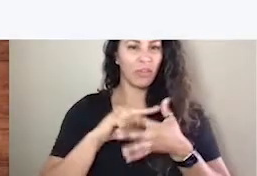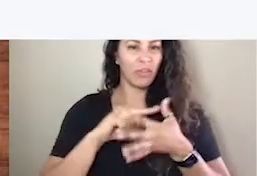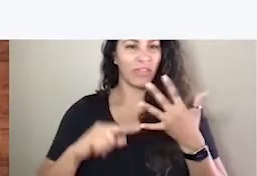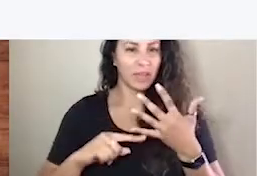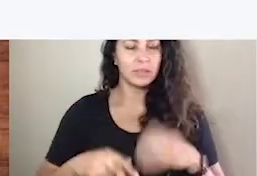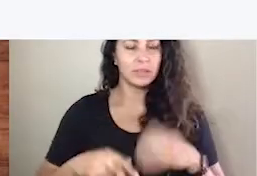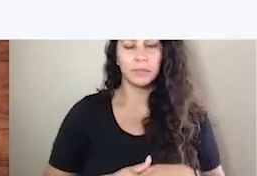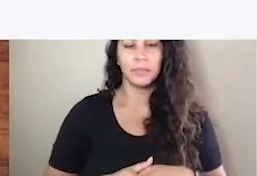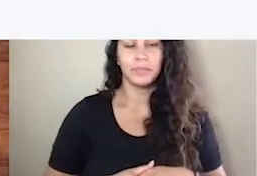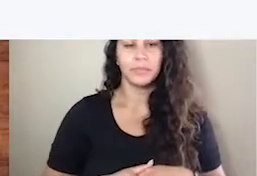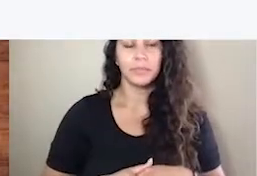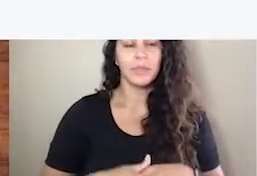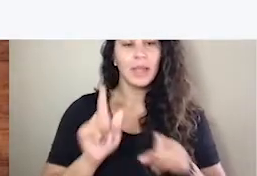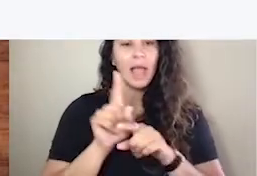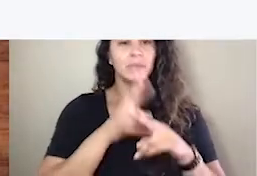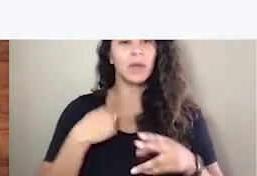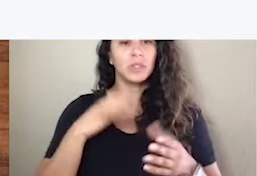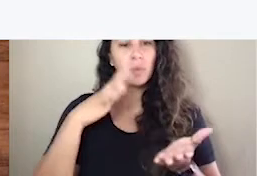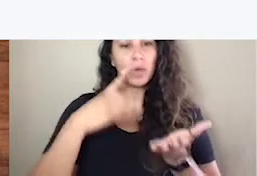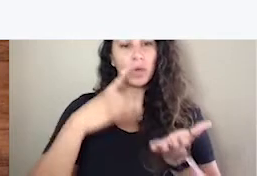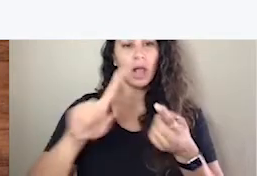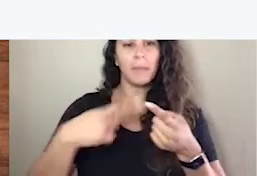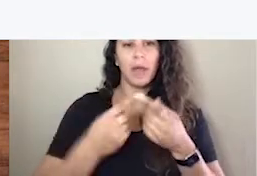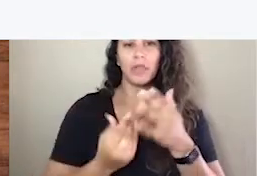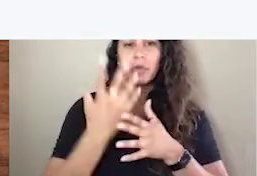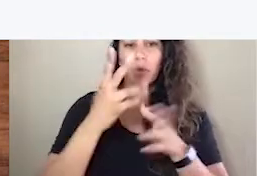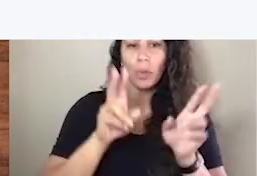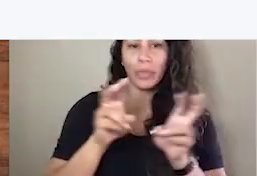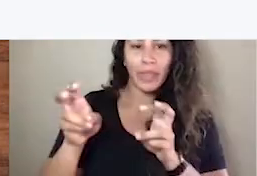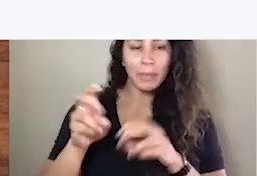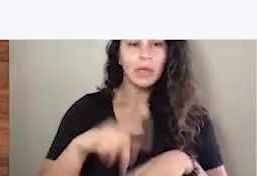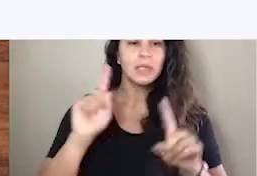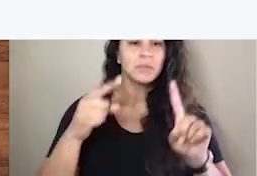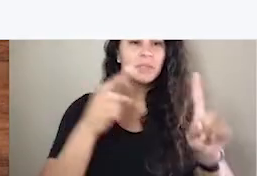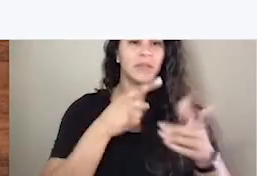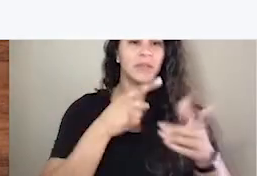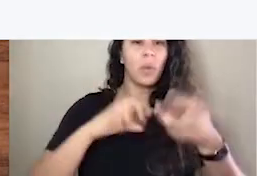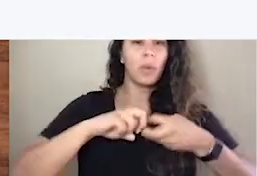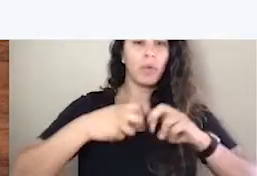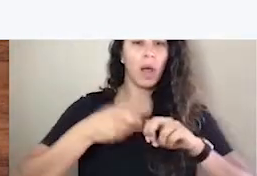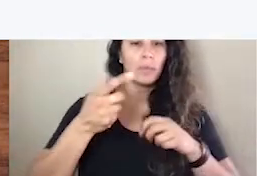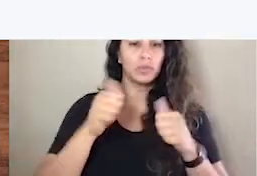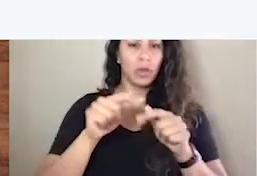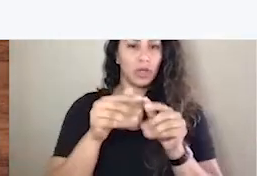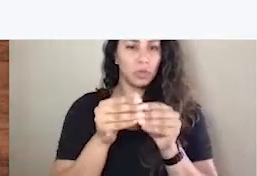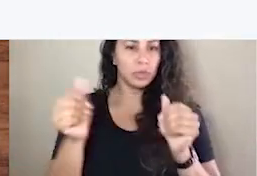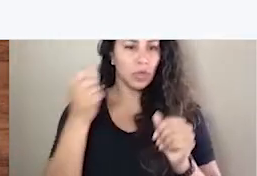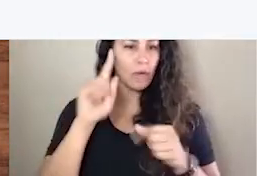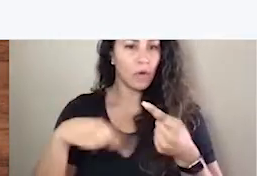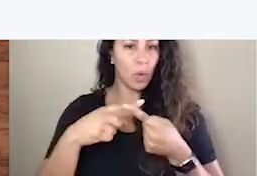SO WE WILL TALK ABOUT THE GROWTH THEME. SPECIFICALLY WHAT PROBLEMS WE ARE TRYING TO SOLVE FOR WHEN WE BUILT THAT THEME OUT.